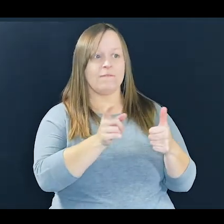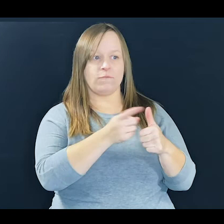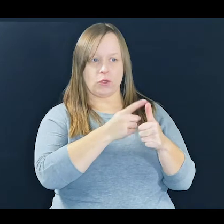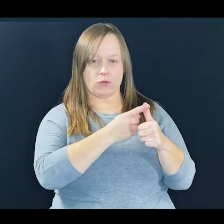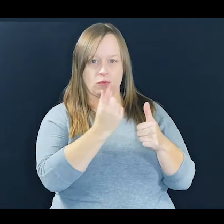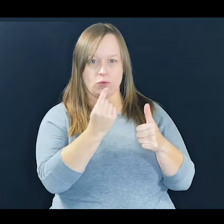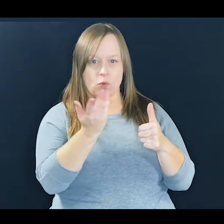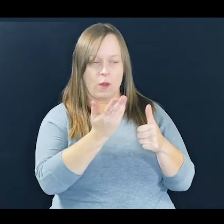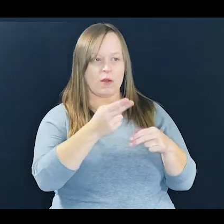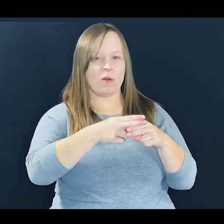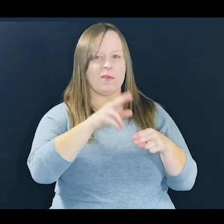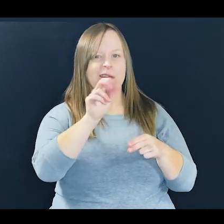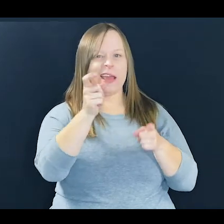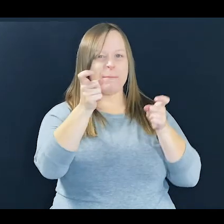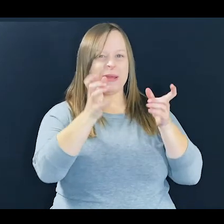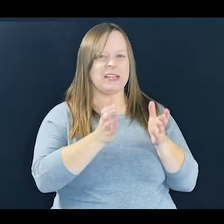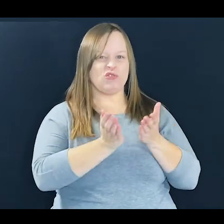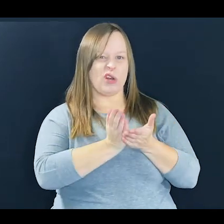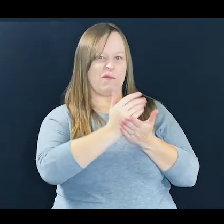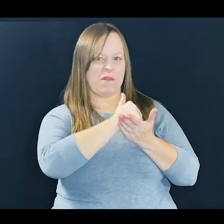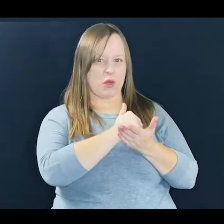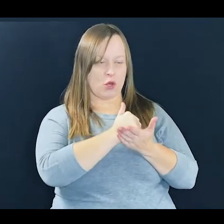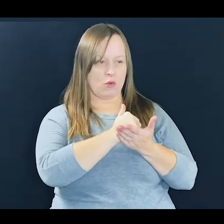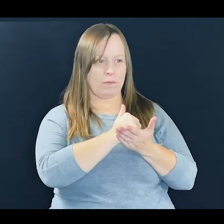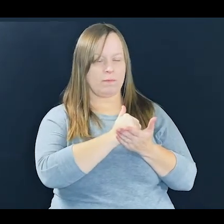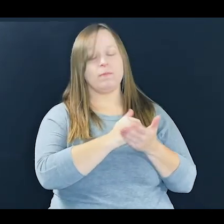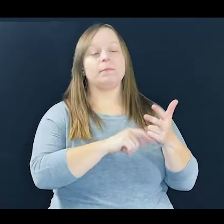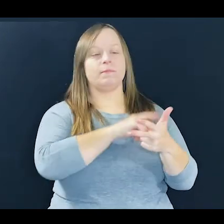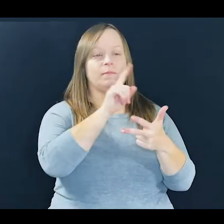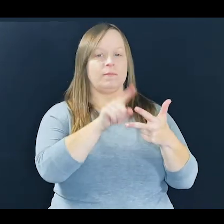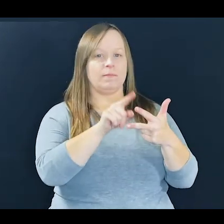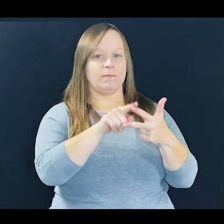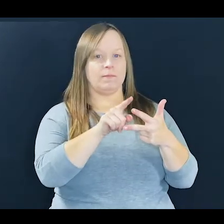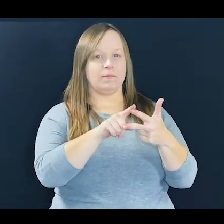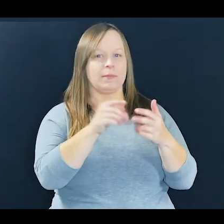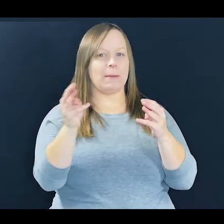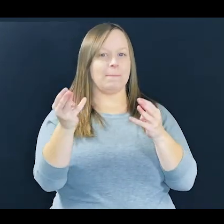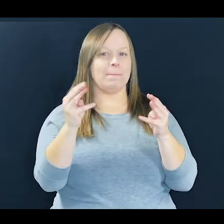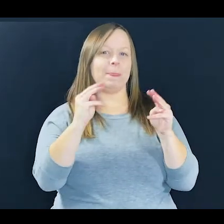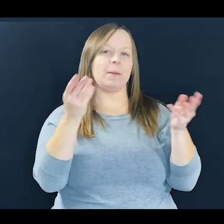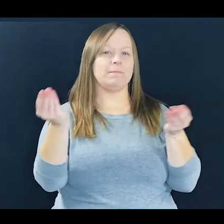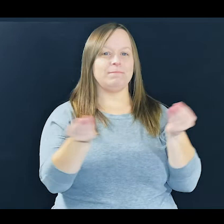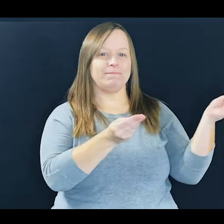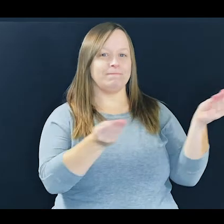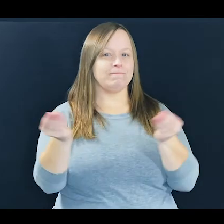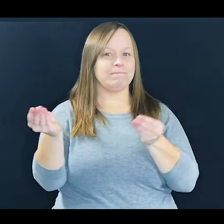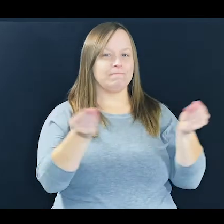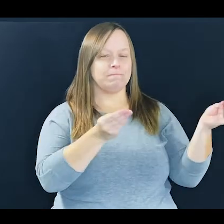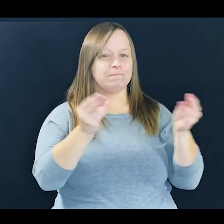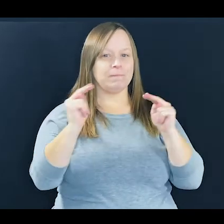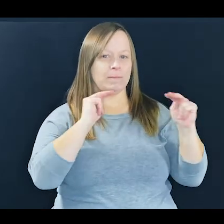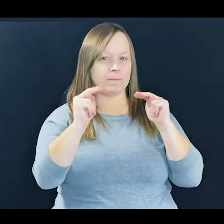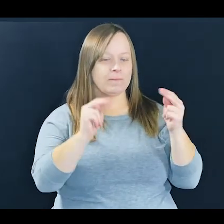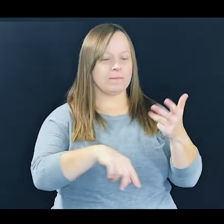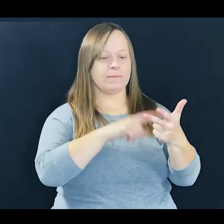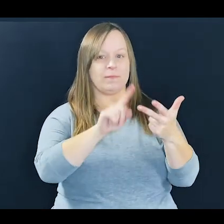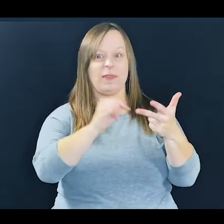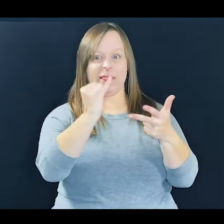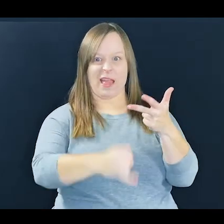The first is called the administrative review. The second is a mediation. And the third, which is the last stage,